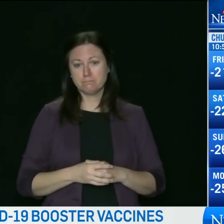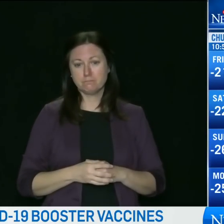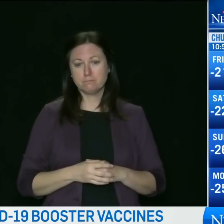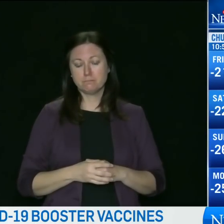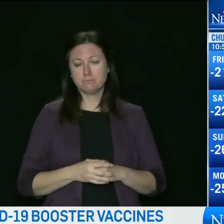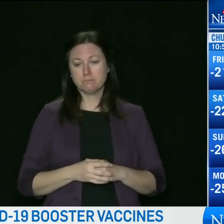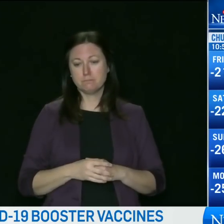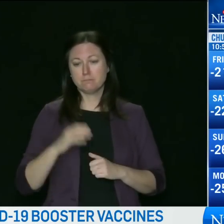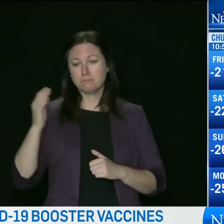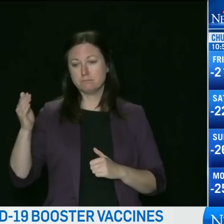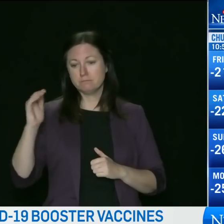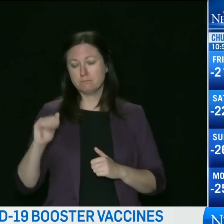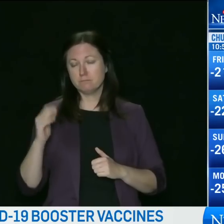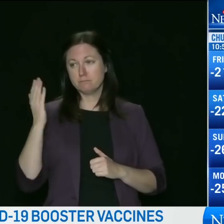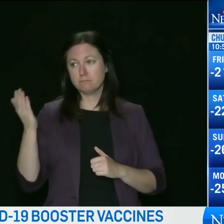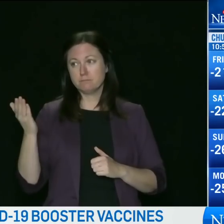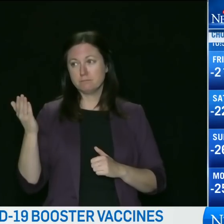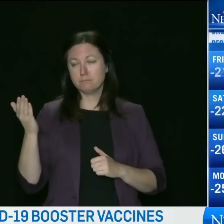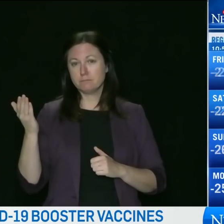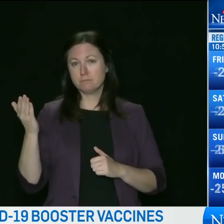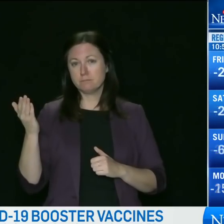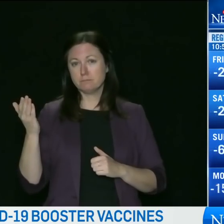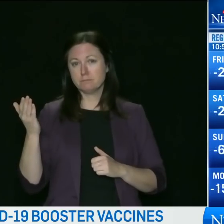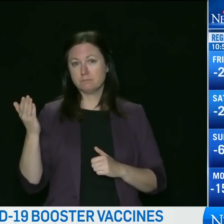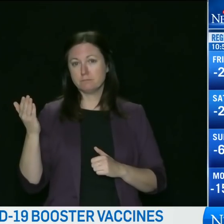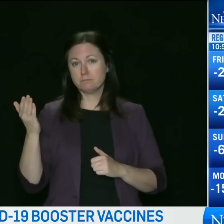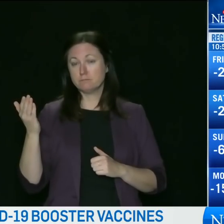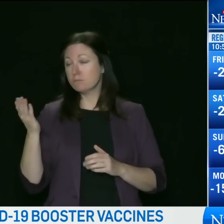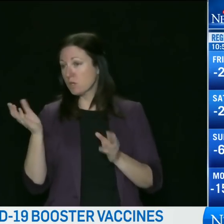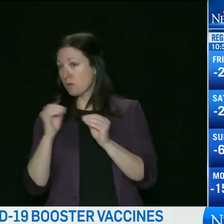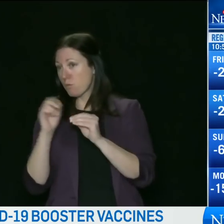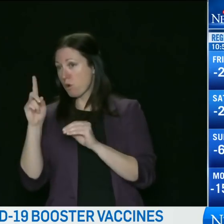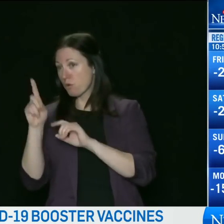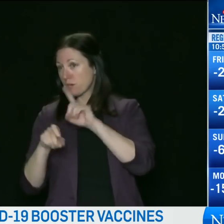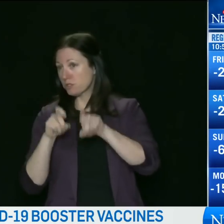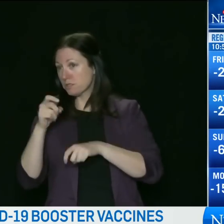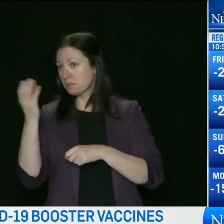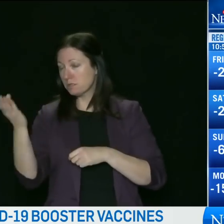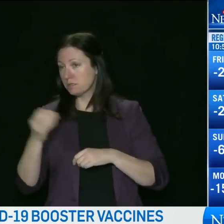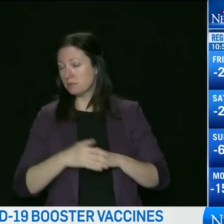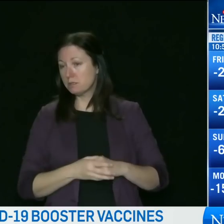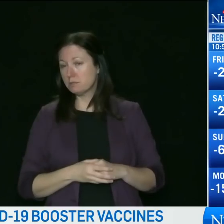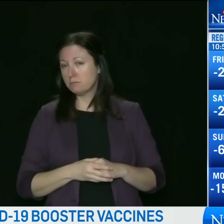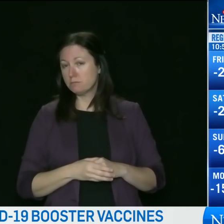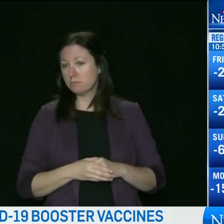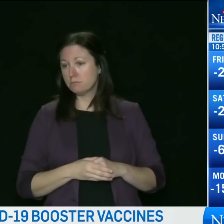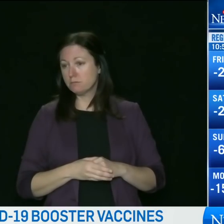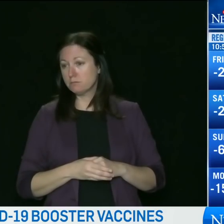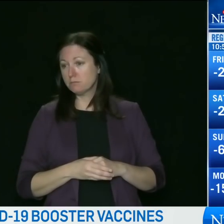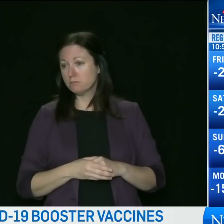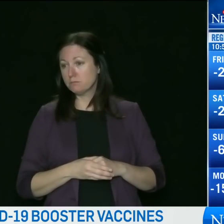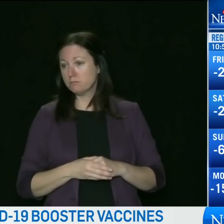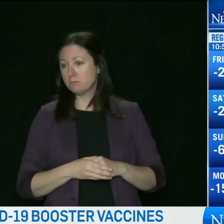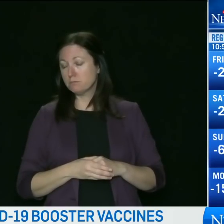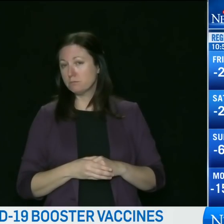REGARD TO THEIR OWN VACCINE CAMPAIGNS.